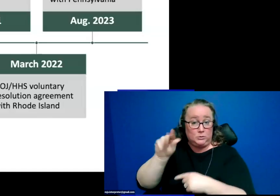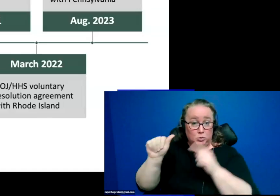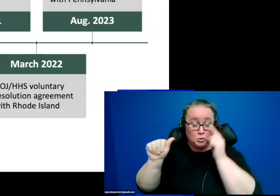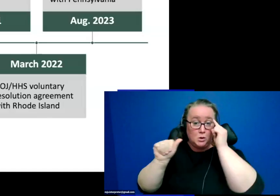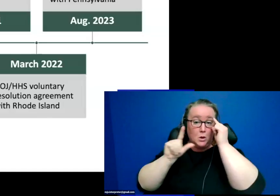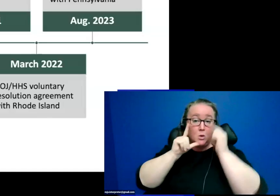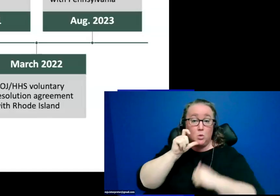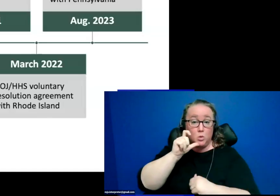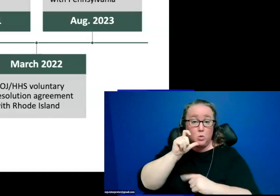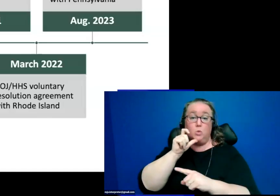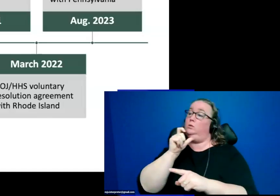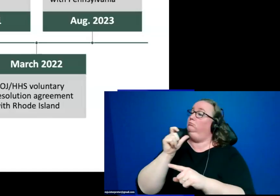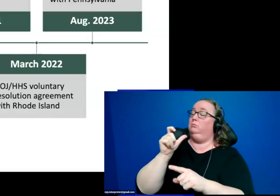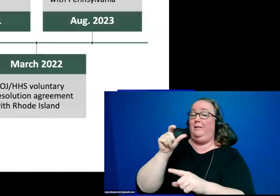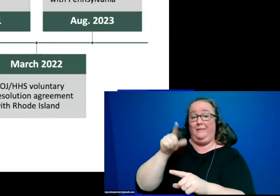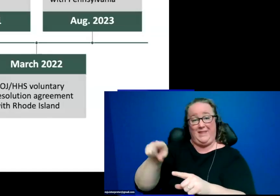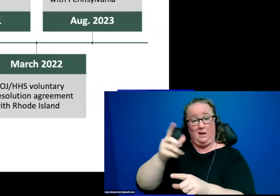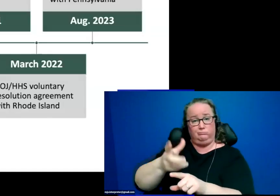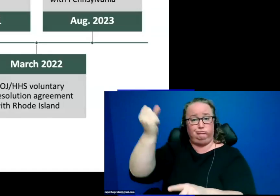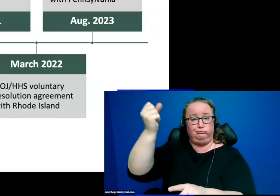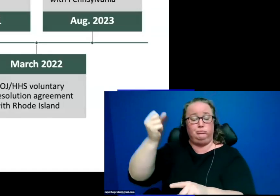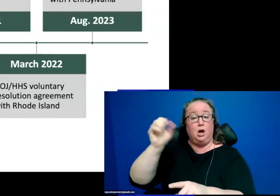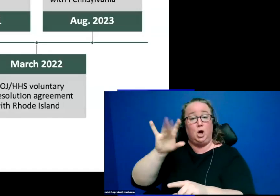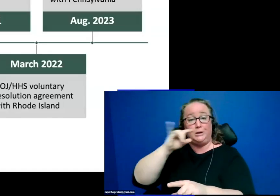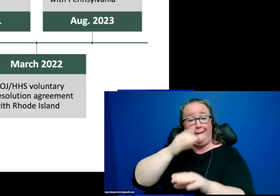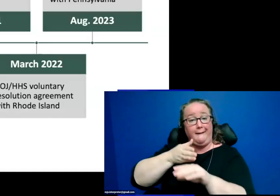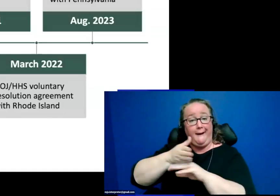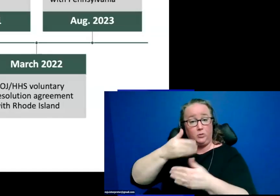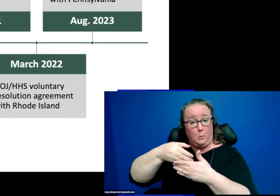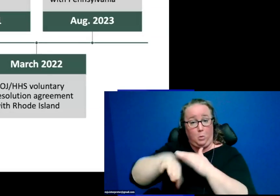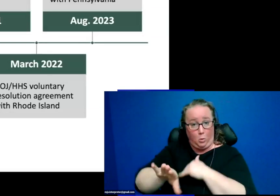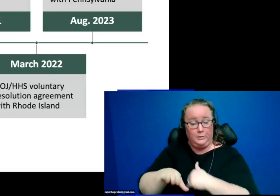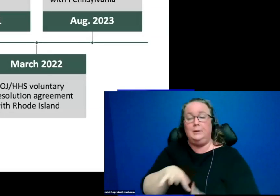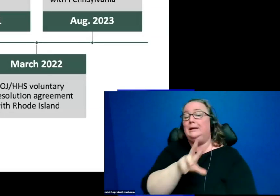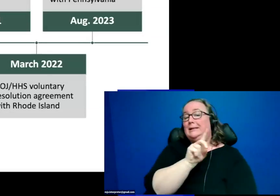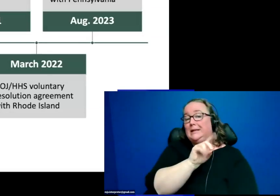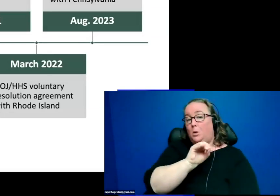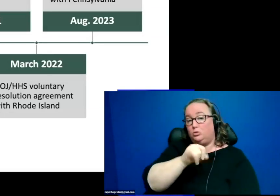her child removed shortly after birth. Um, the DOJ and HHS came